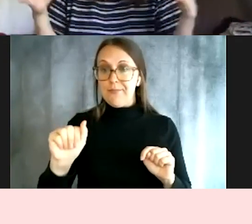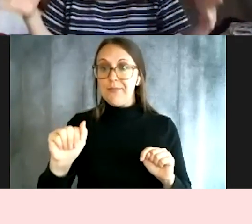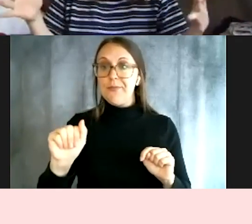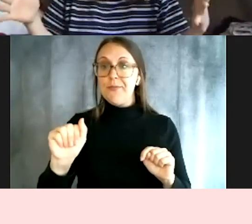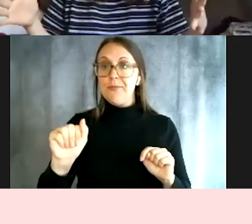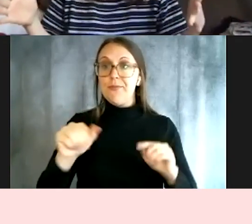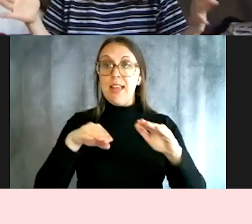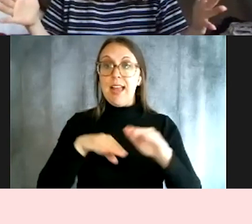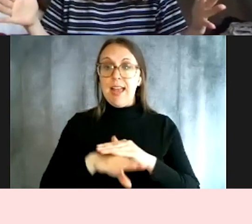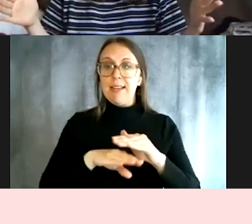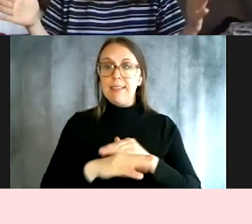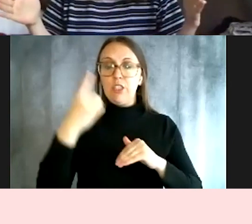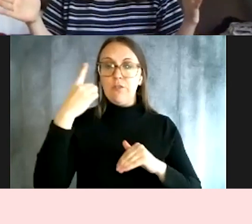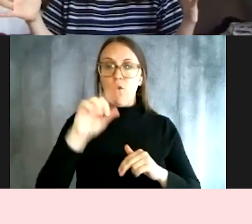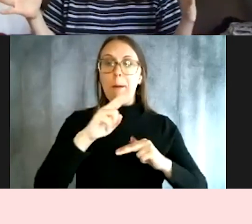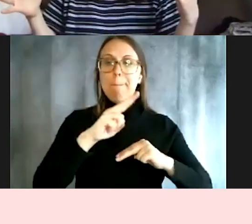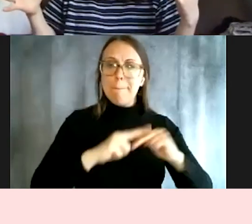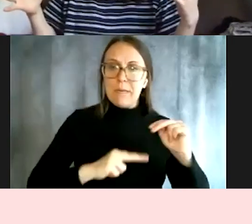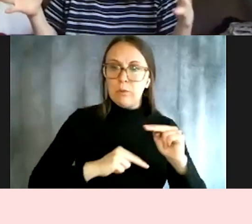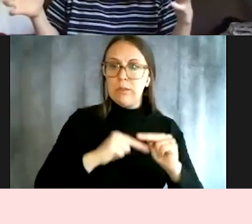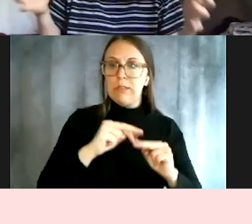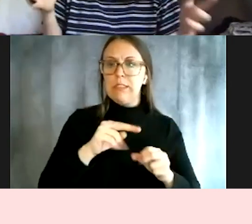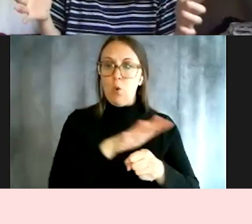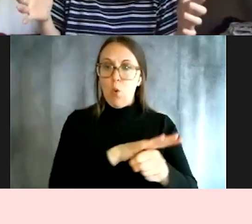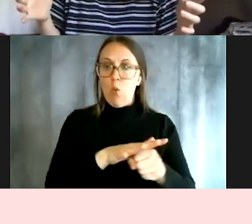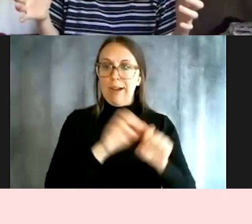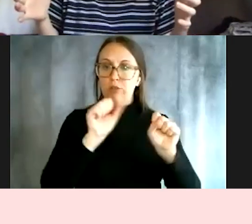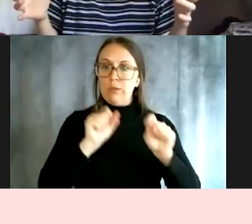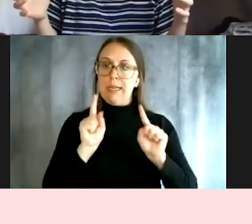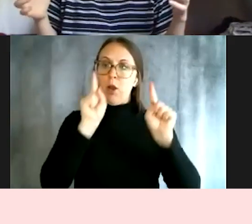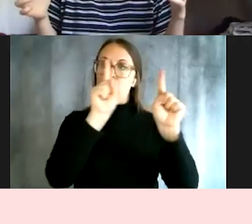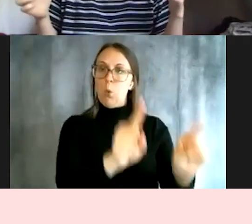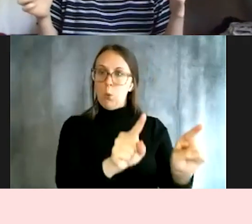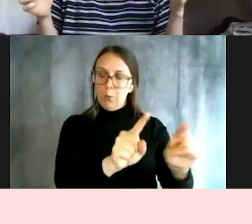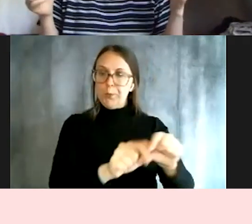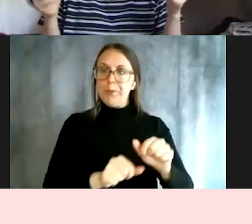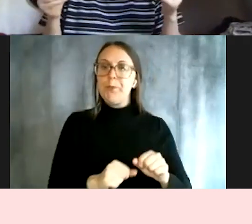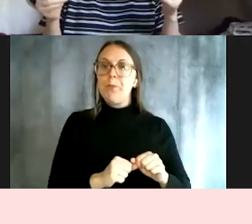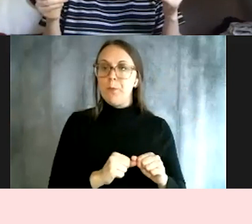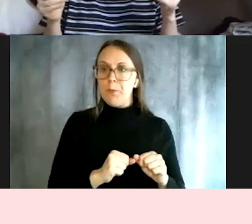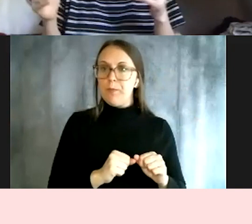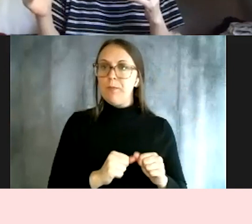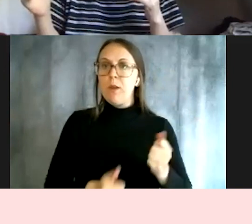and physical spaces right, but most people are familiar with the fact that the ADA is kind of